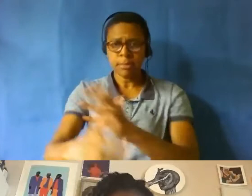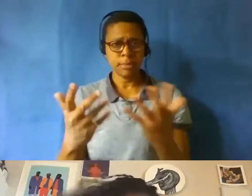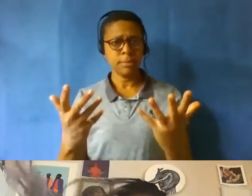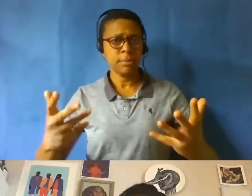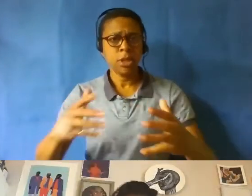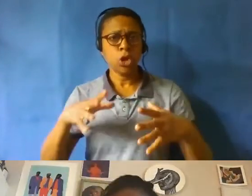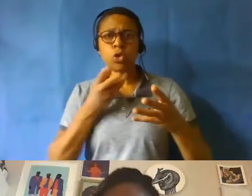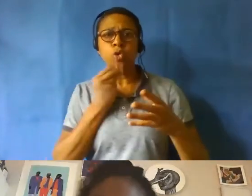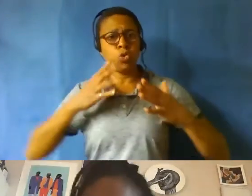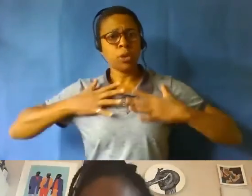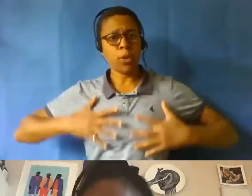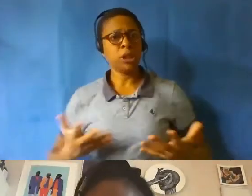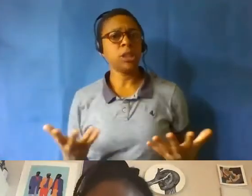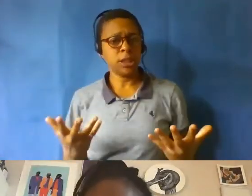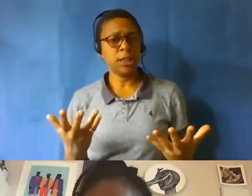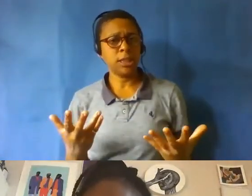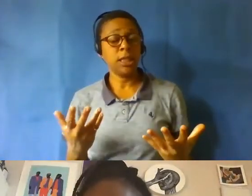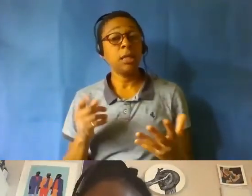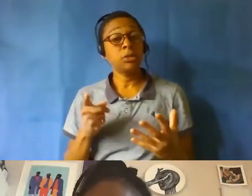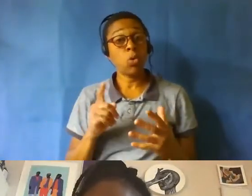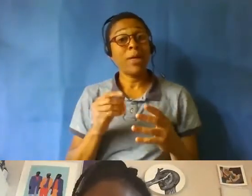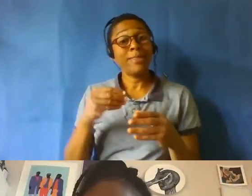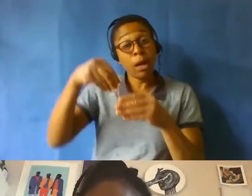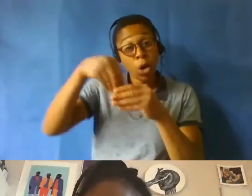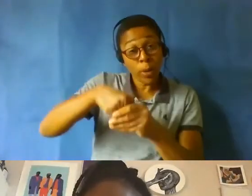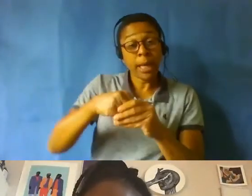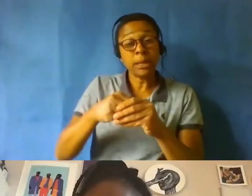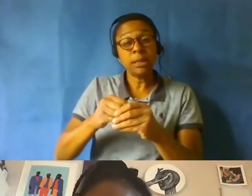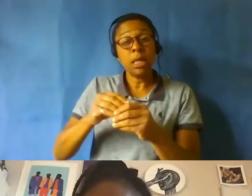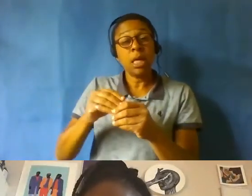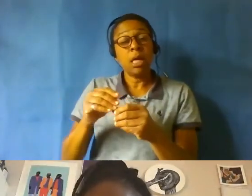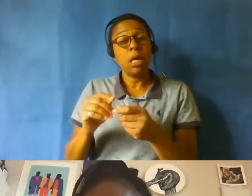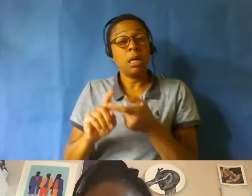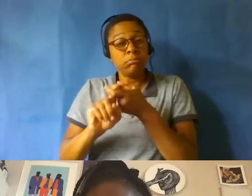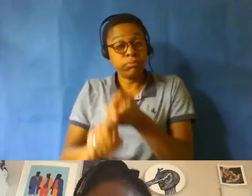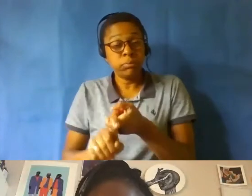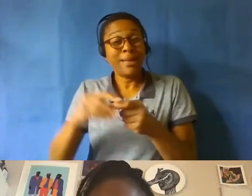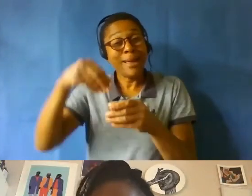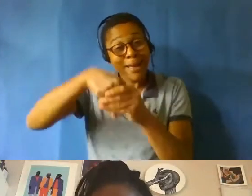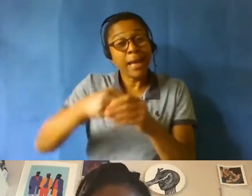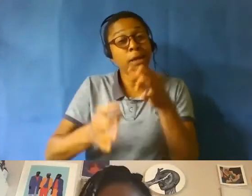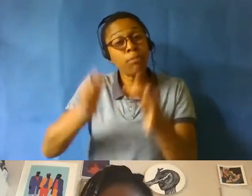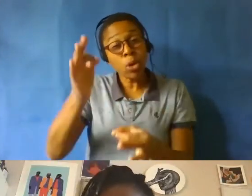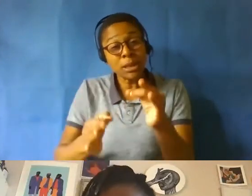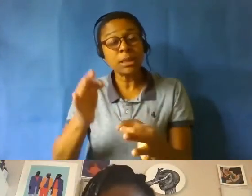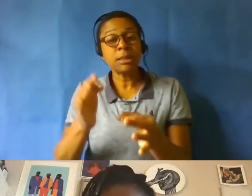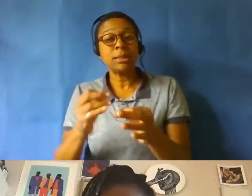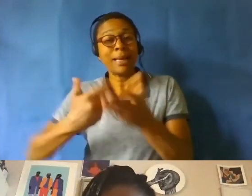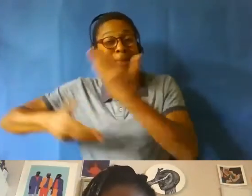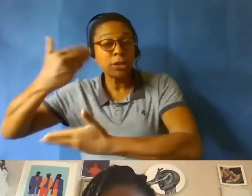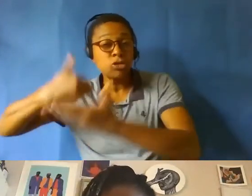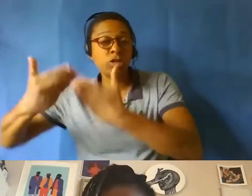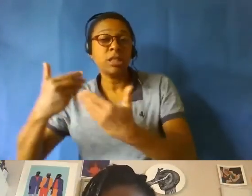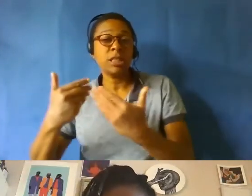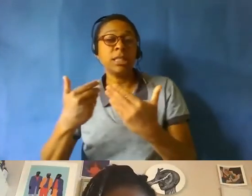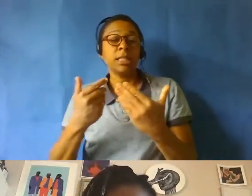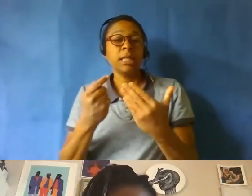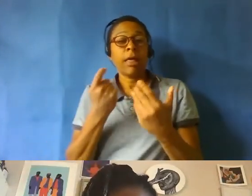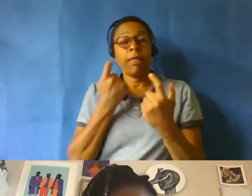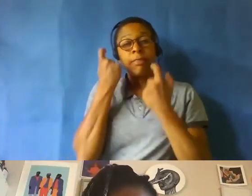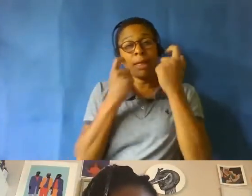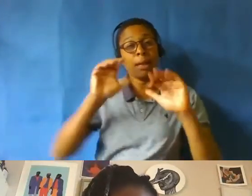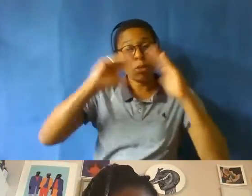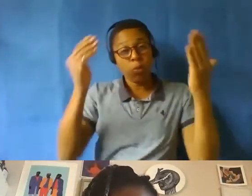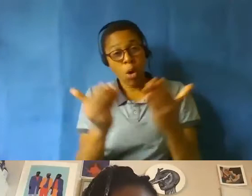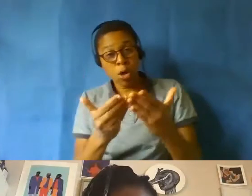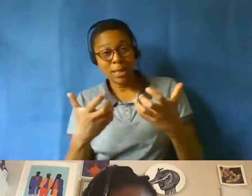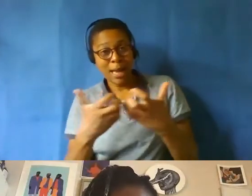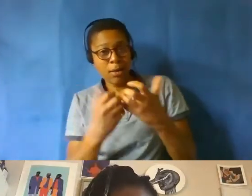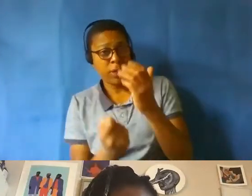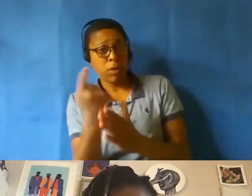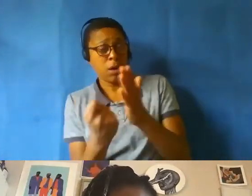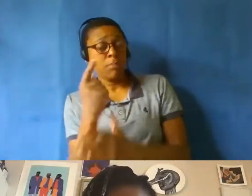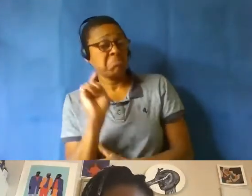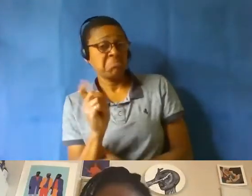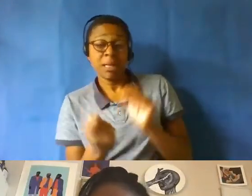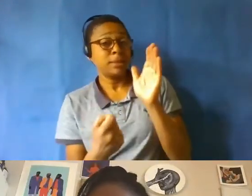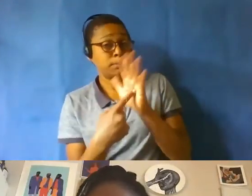it's situated in in politics in history in a geopolitical context yeah thanks so